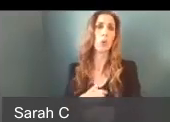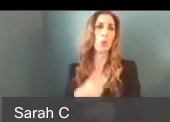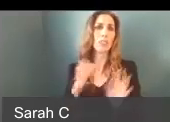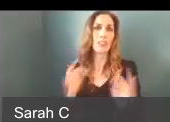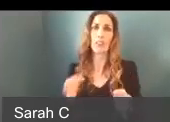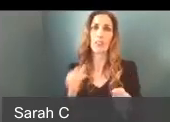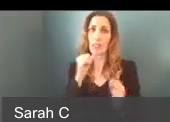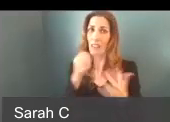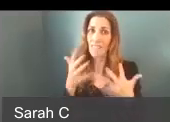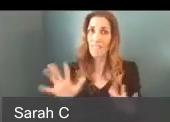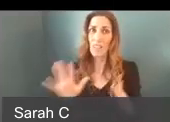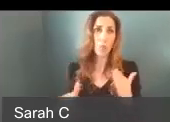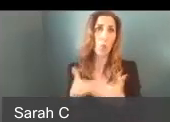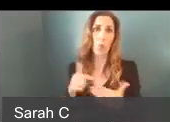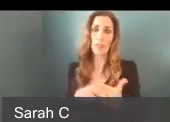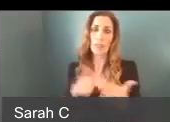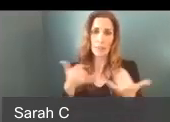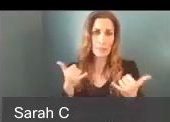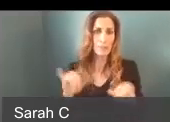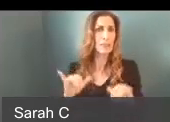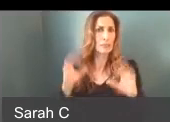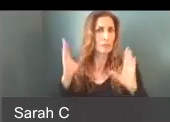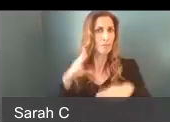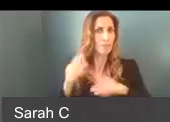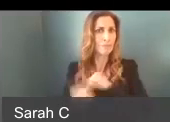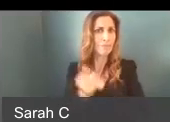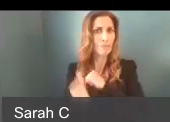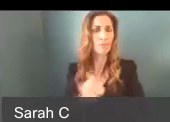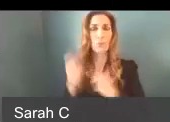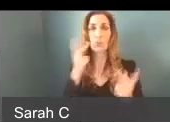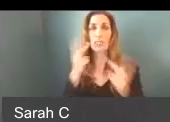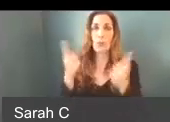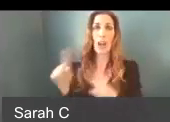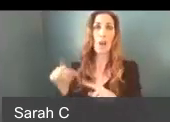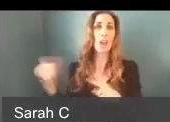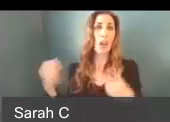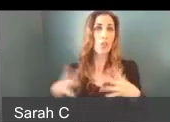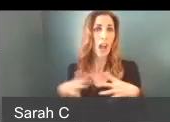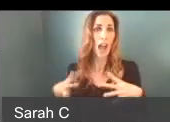yet and of course we've seen what's happened after other holidays where families gather together.